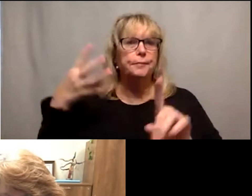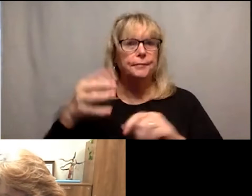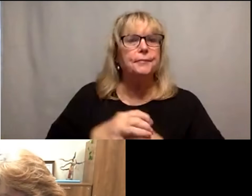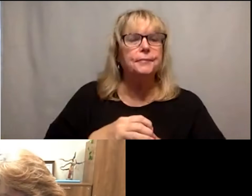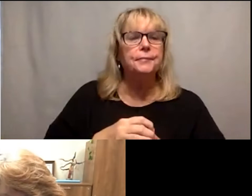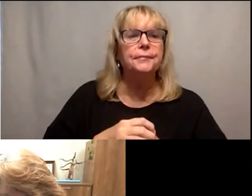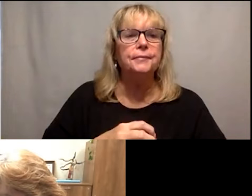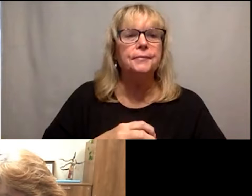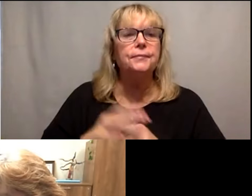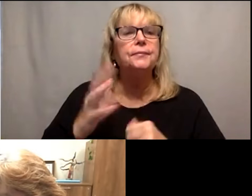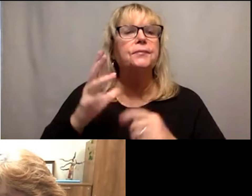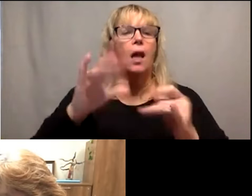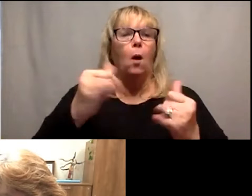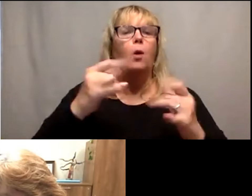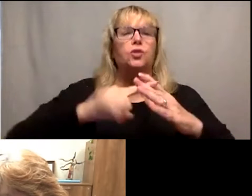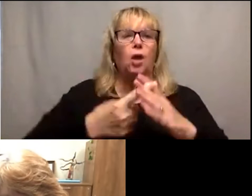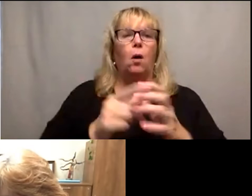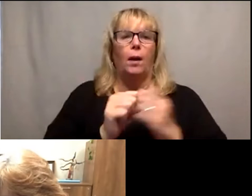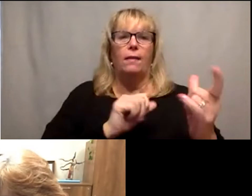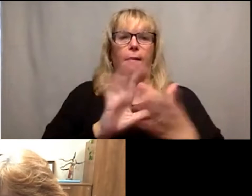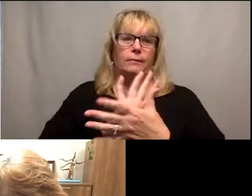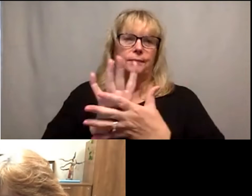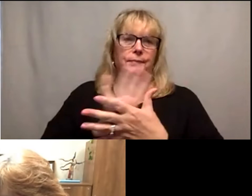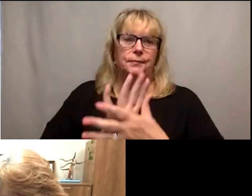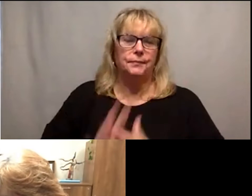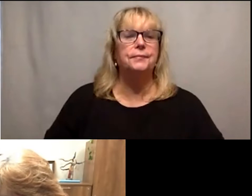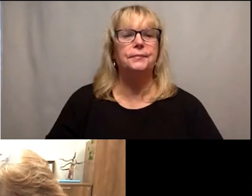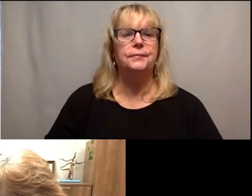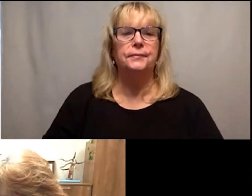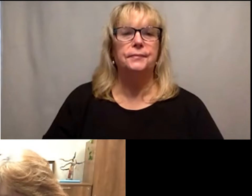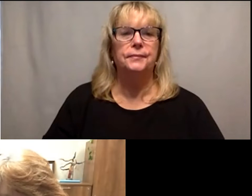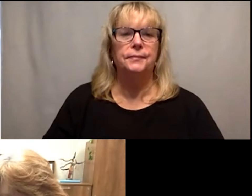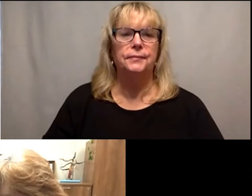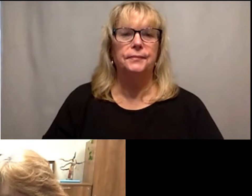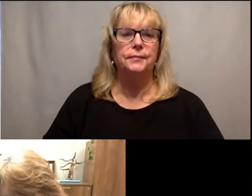we'll start with the video. Okay give me just a second here.